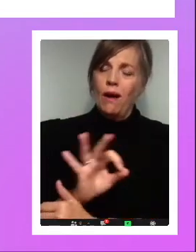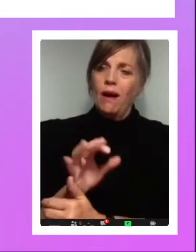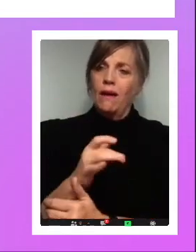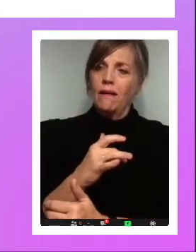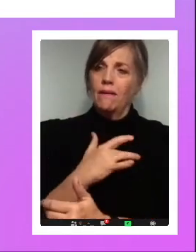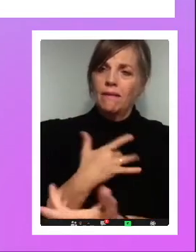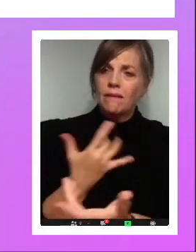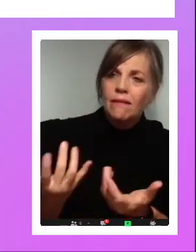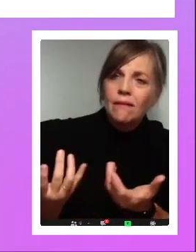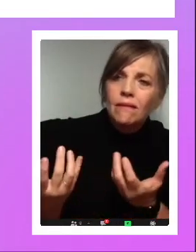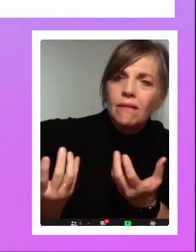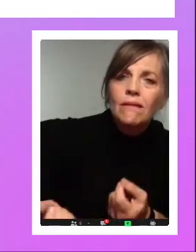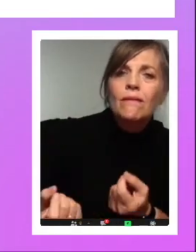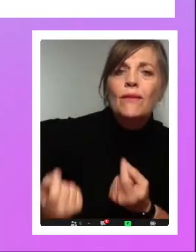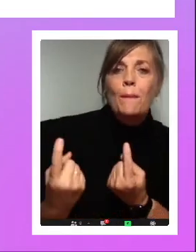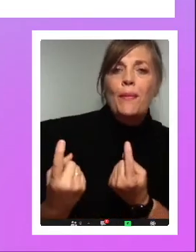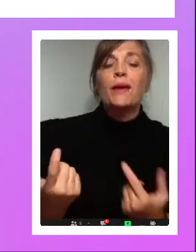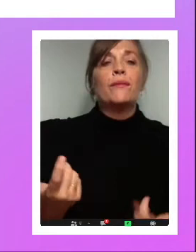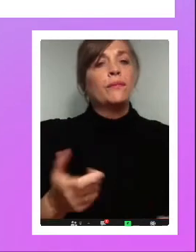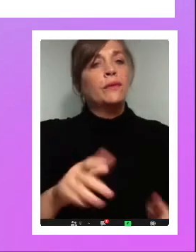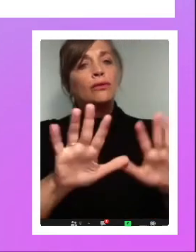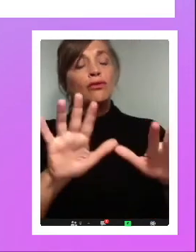Okay, I've got another question here for you.